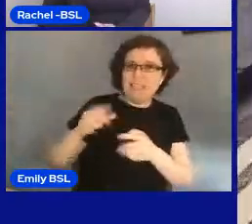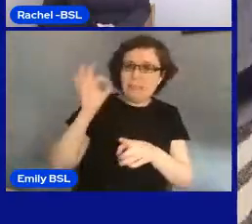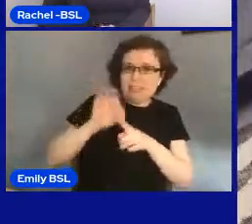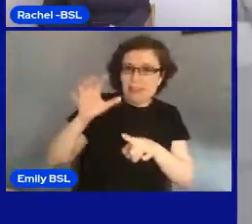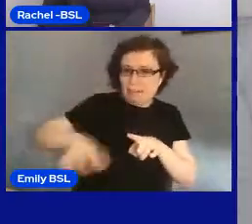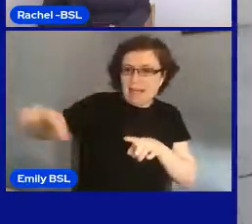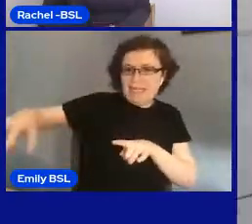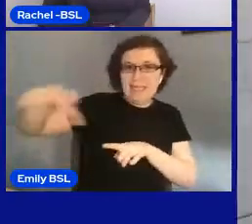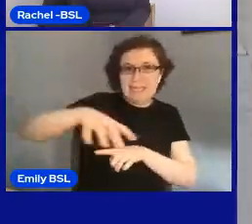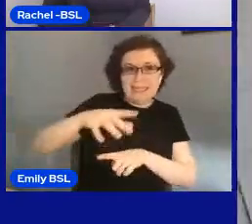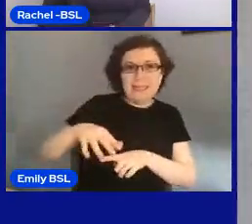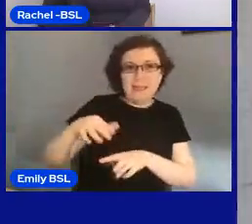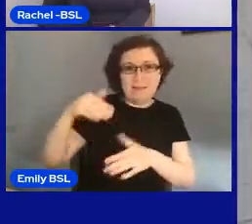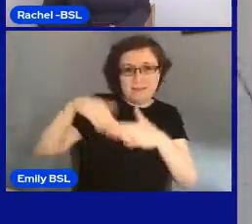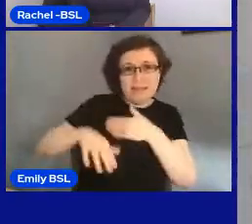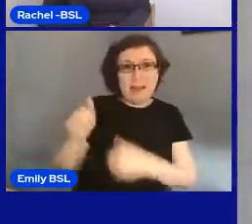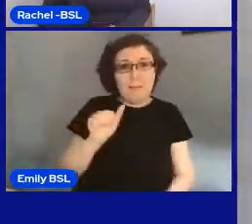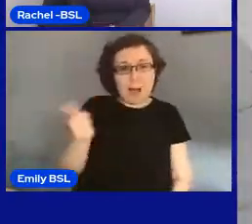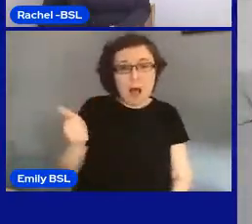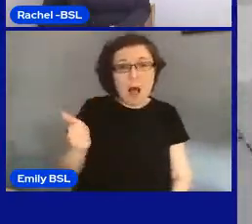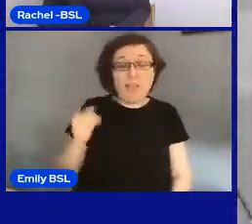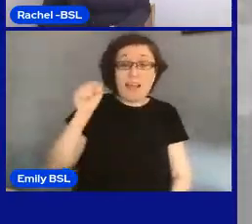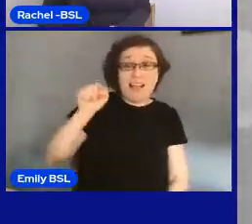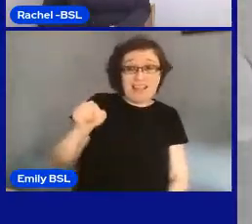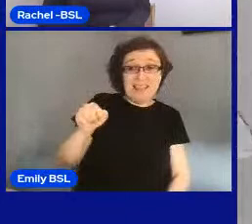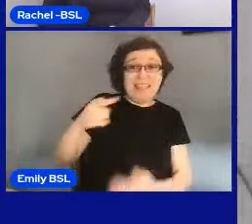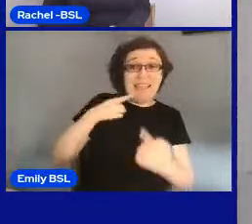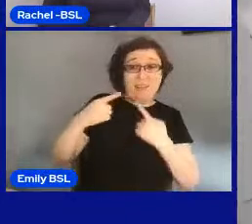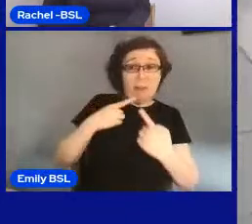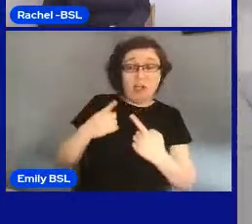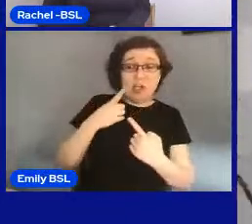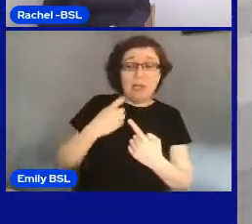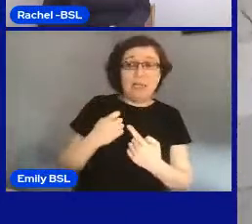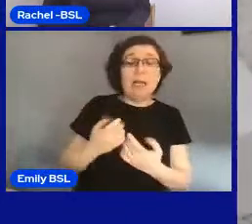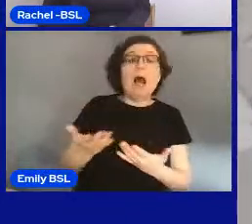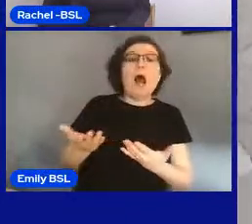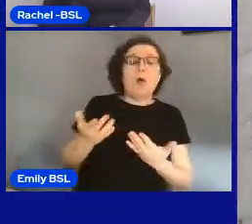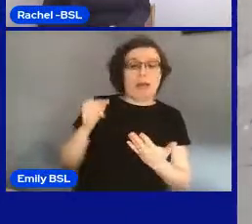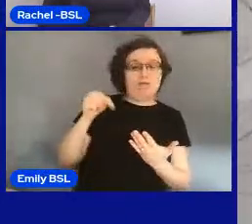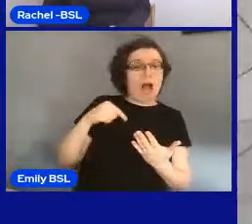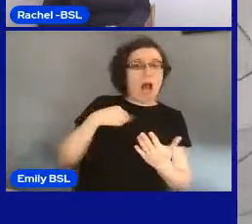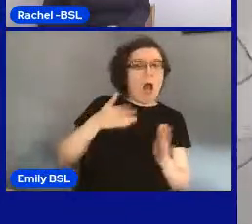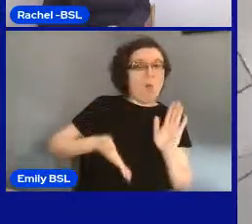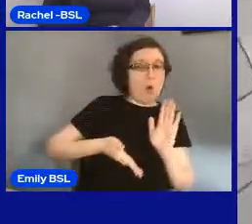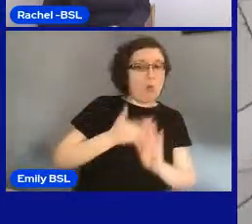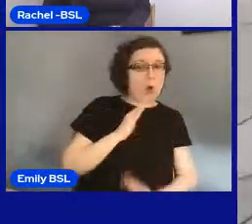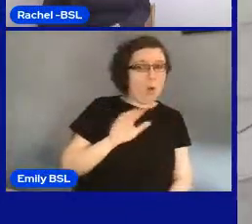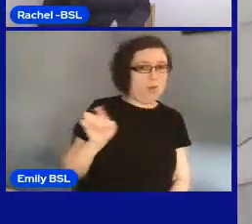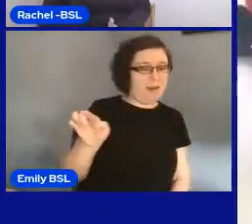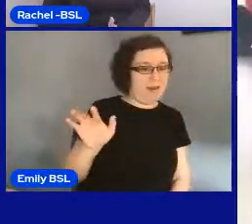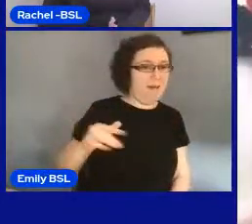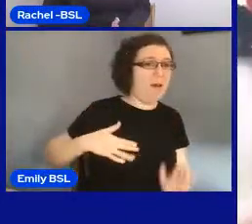And this may affect your journey, it may be applied to to say that this is an area do not